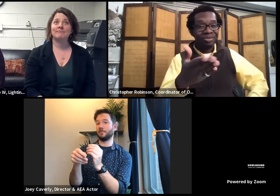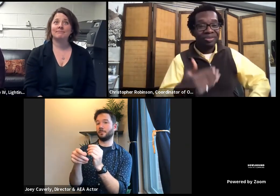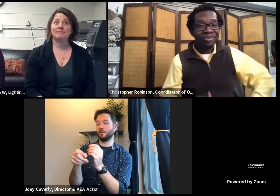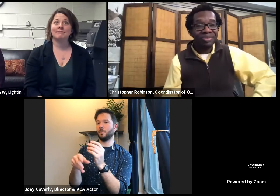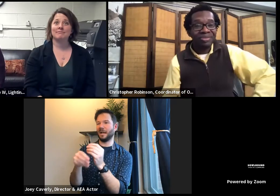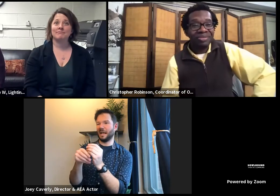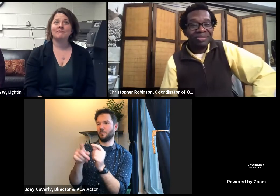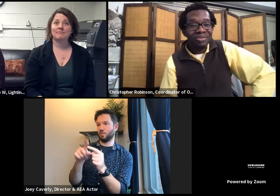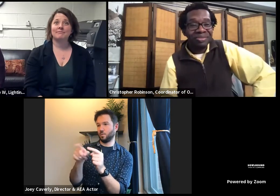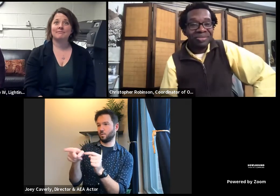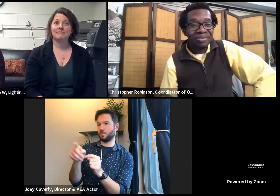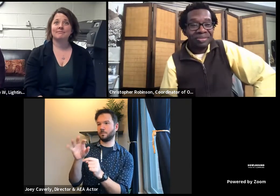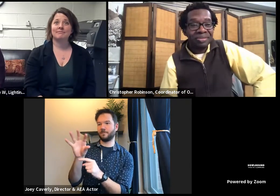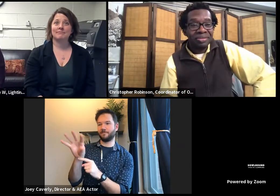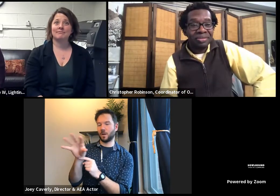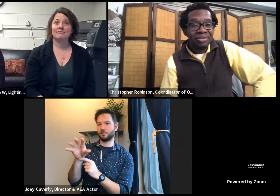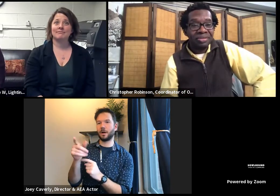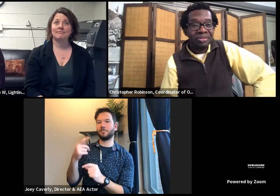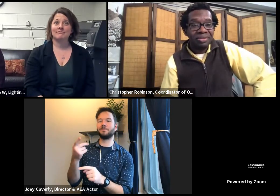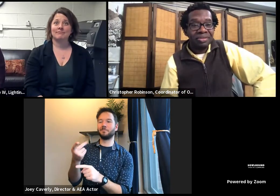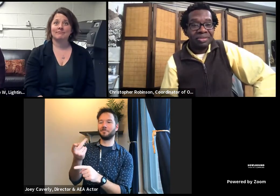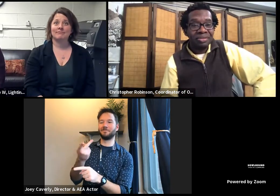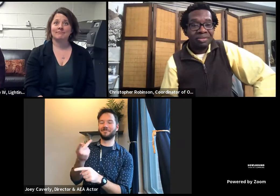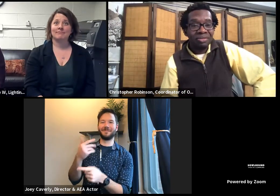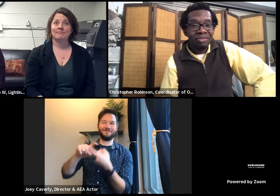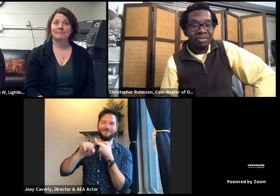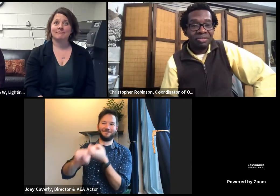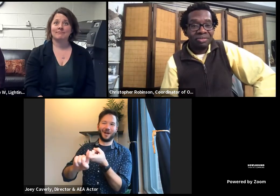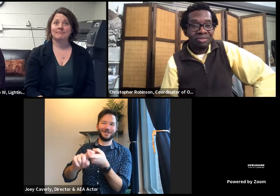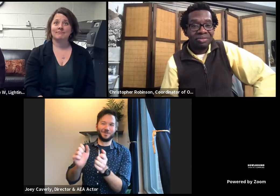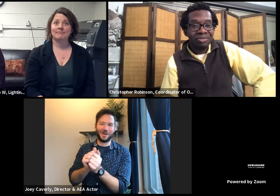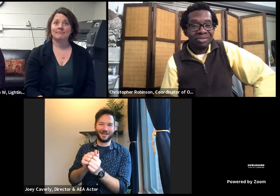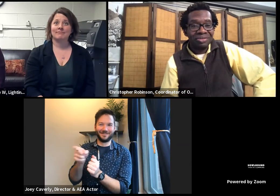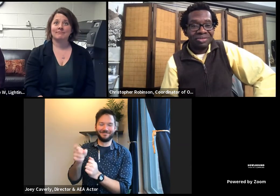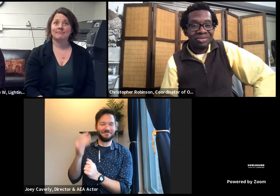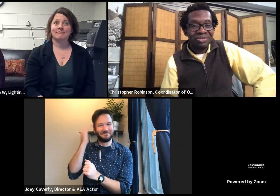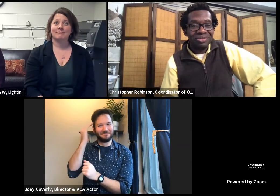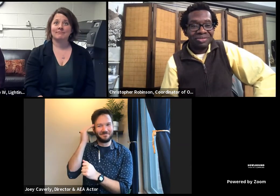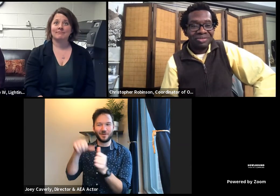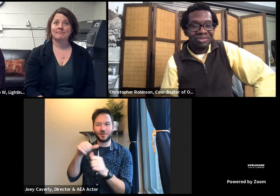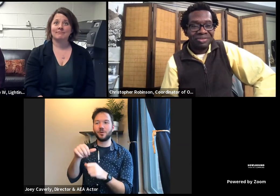Interesting, Joey. Yes, this is Joey. I'll add I'm very good friends